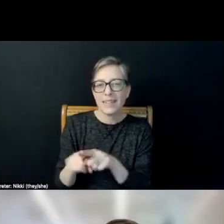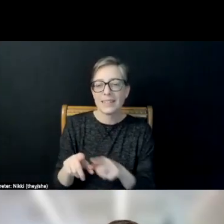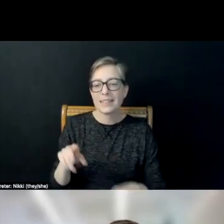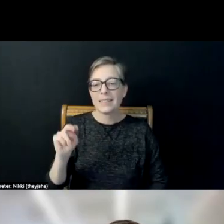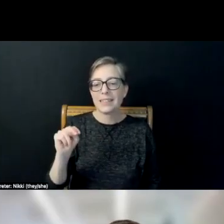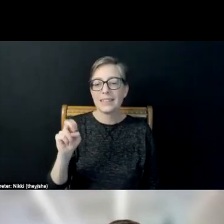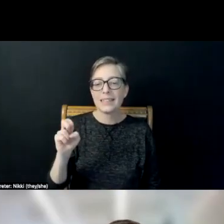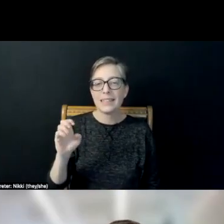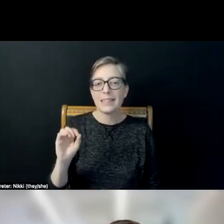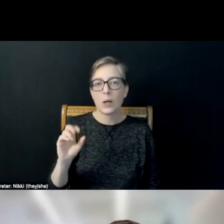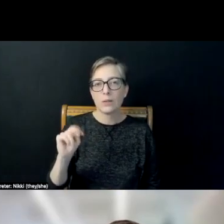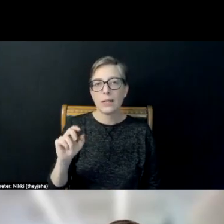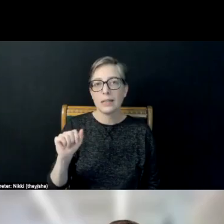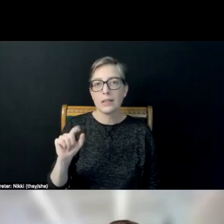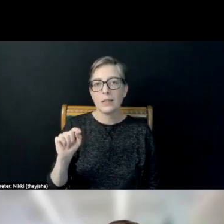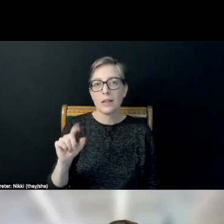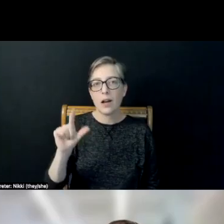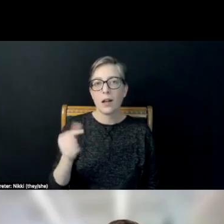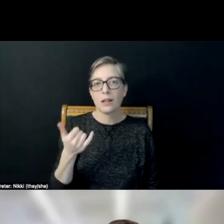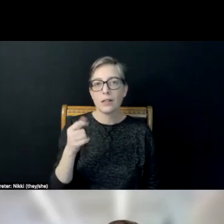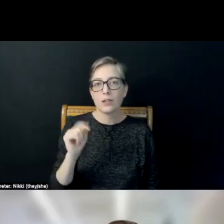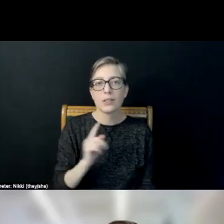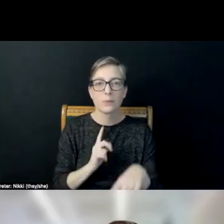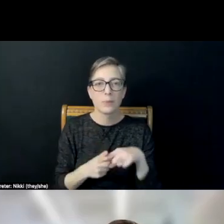a consulting developmental behavioral pediatrician